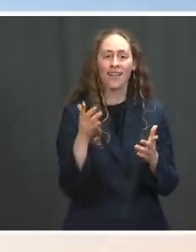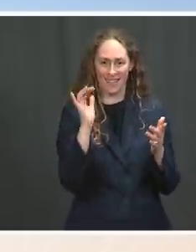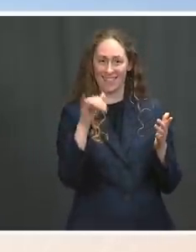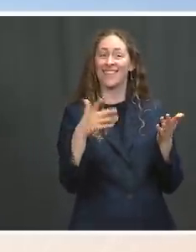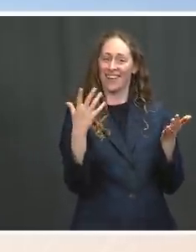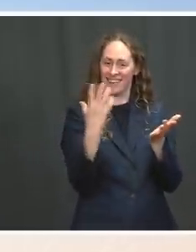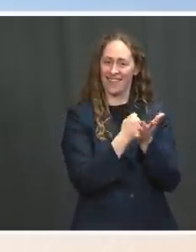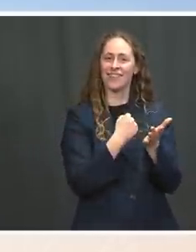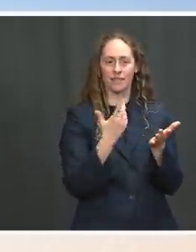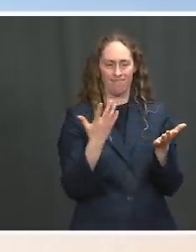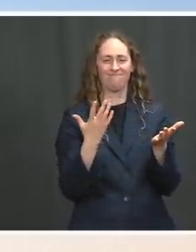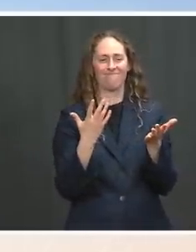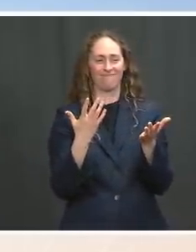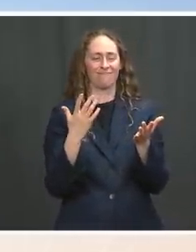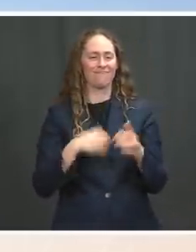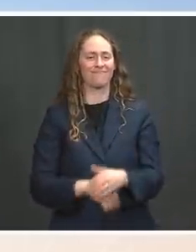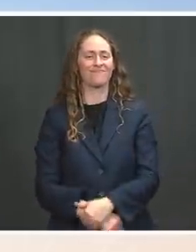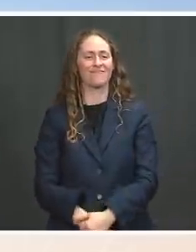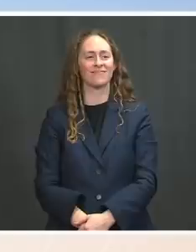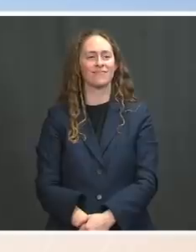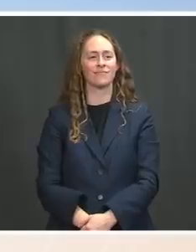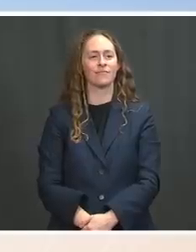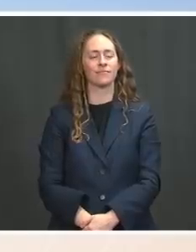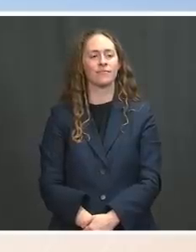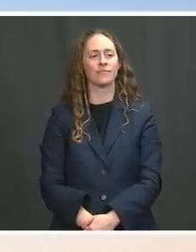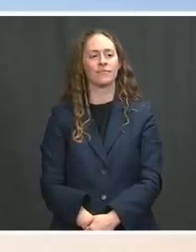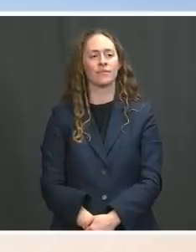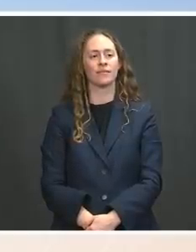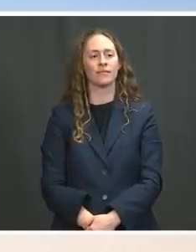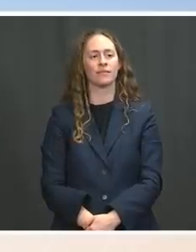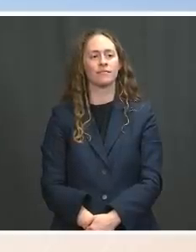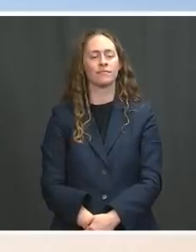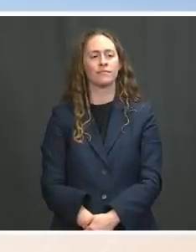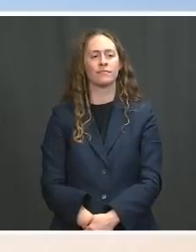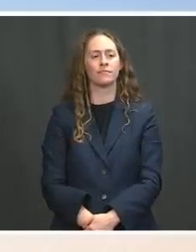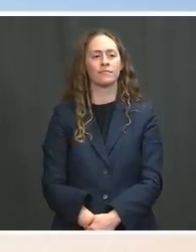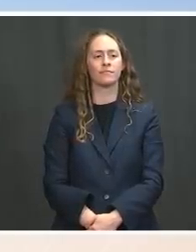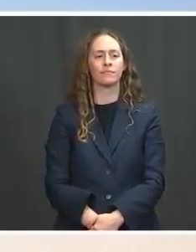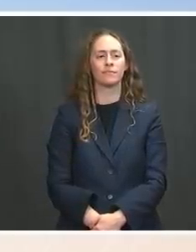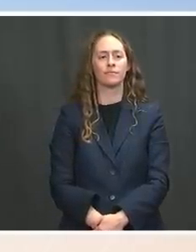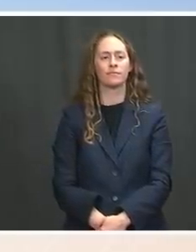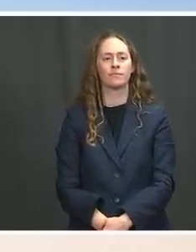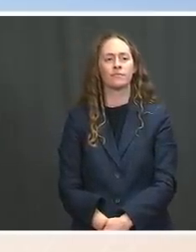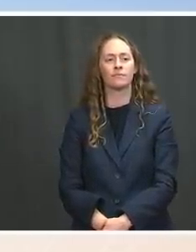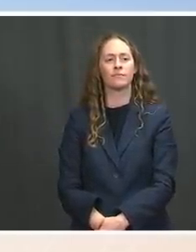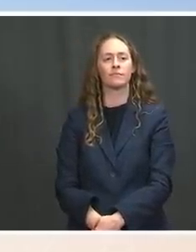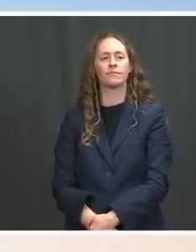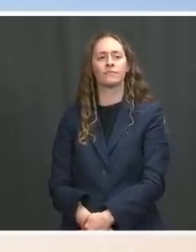And his concern from -- his focus from the very beginning is: "Do not halt. Act. I need you to act.